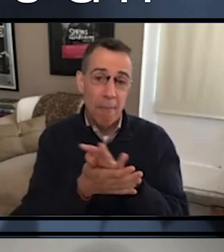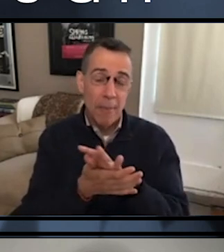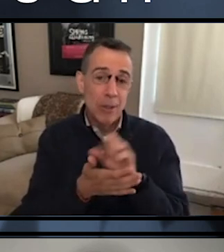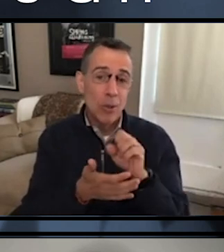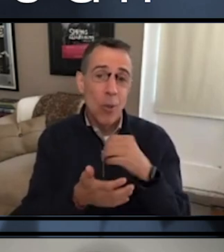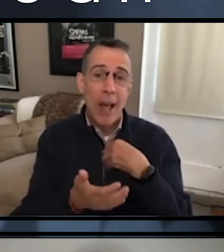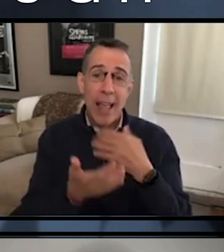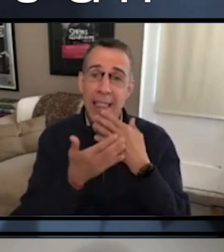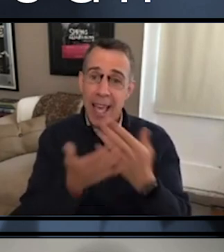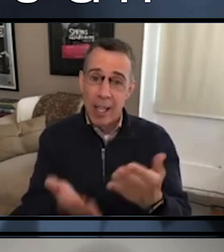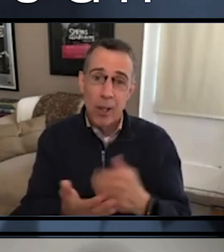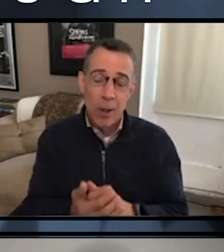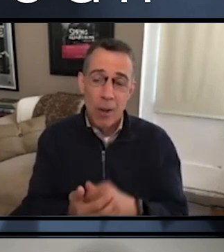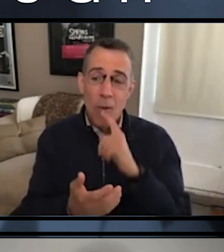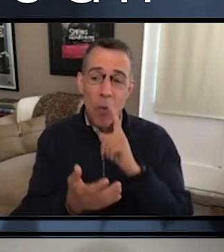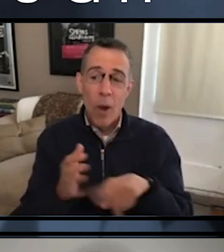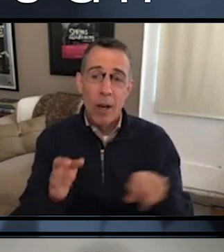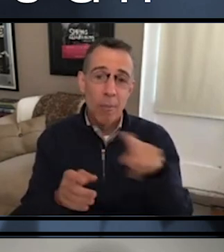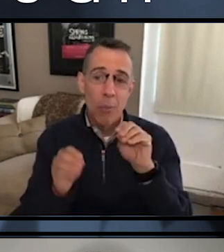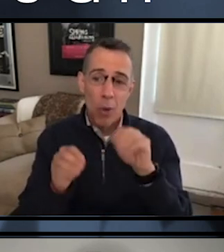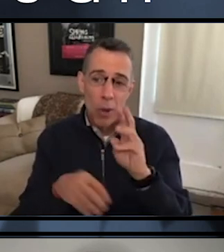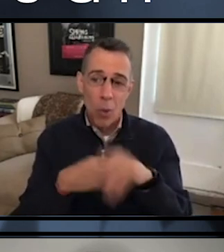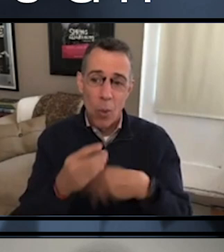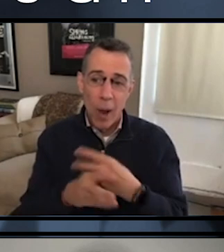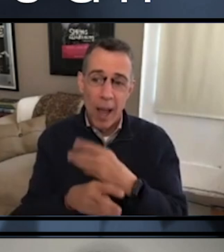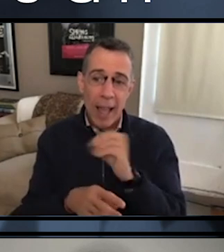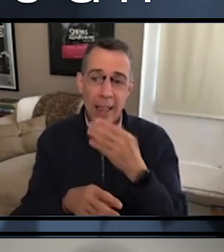thank you for what you put into the world and thank you for letting me be a